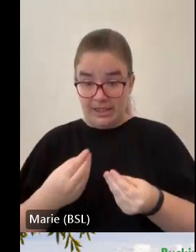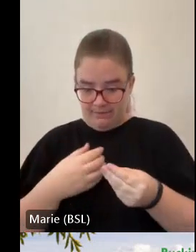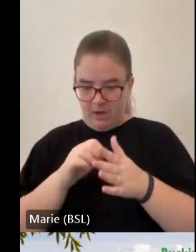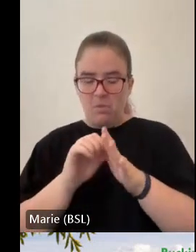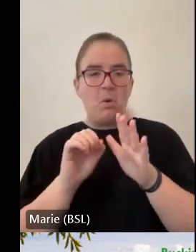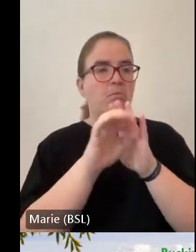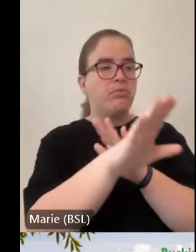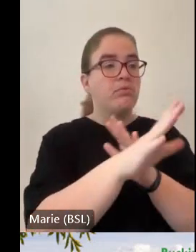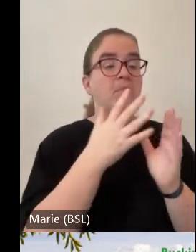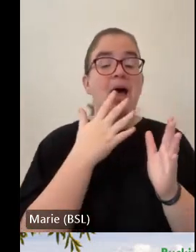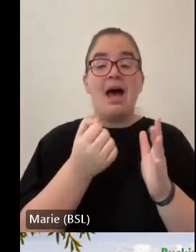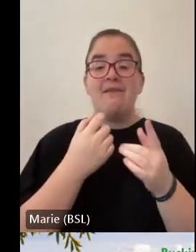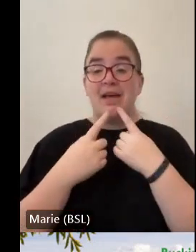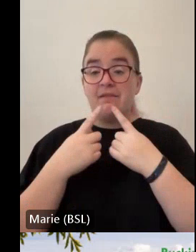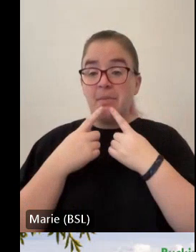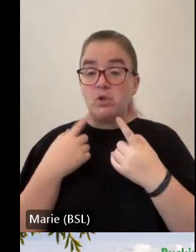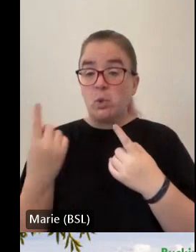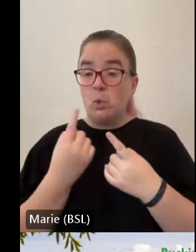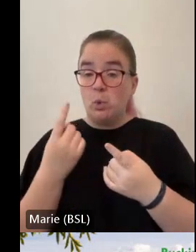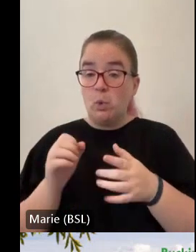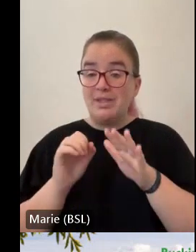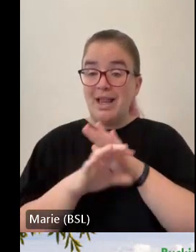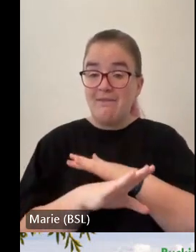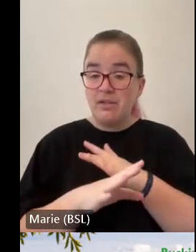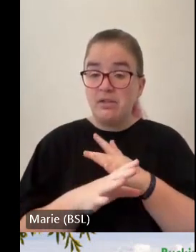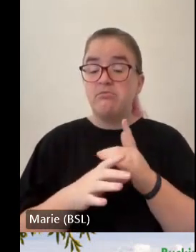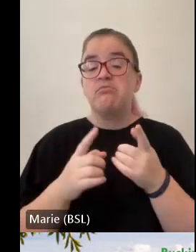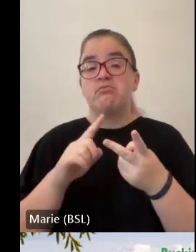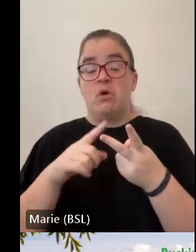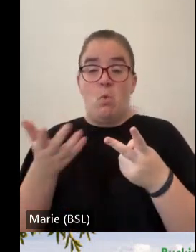of who and has delivered it, where it's come from and which